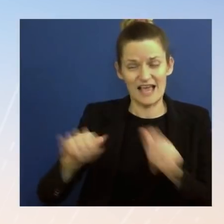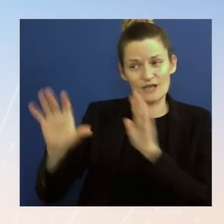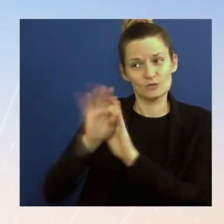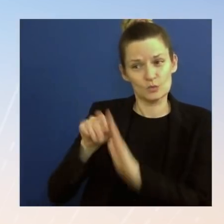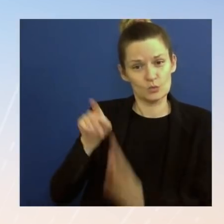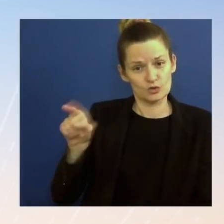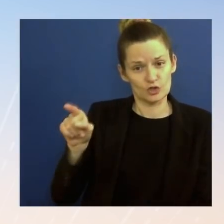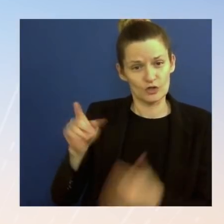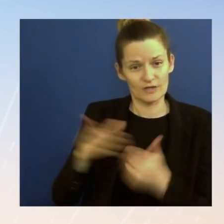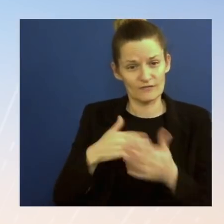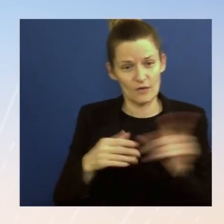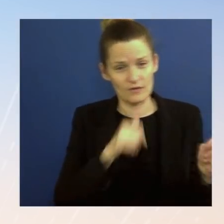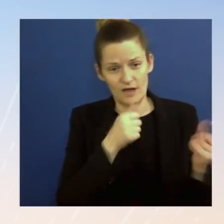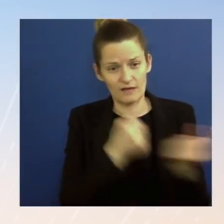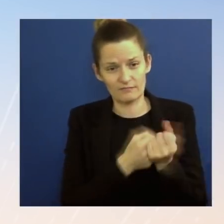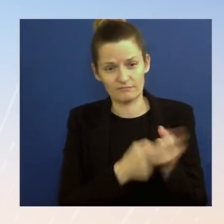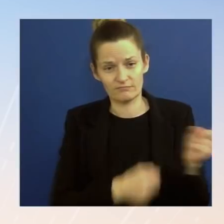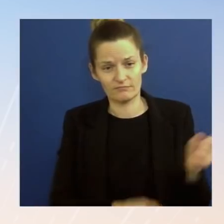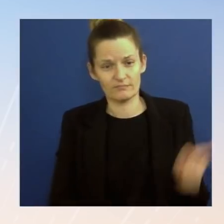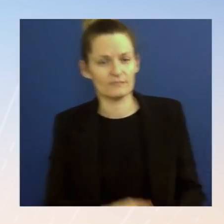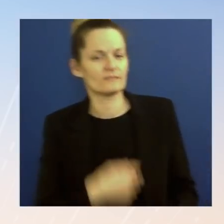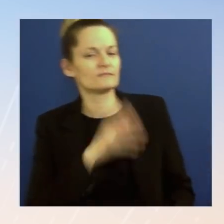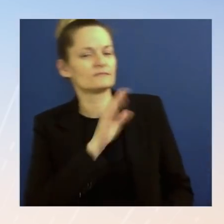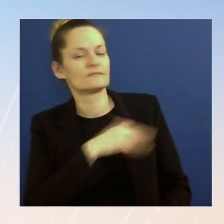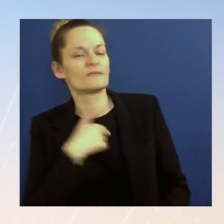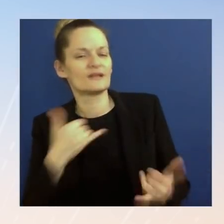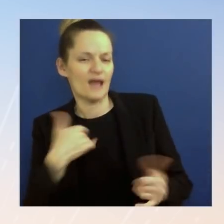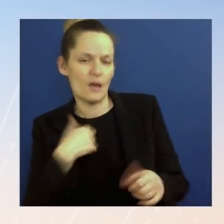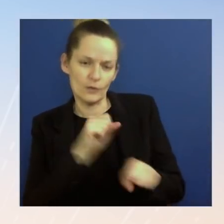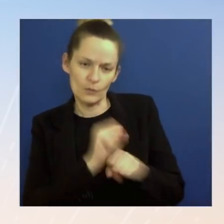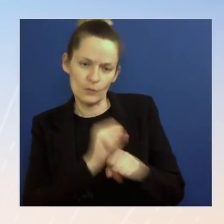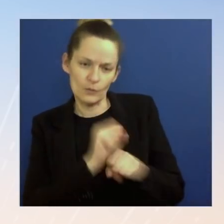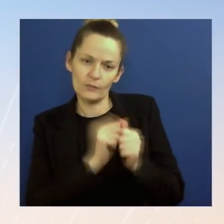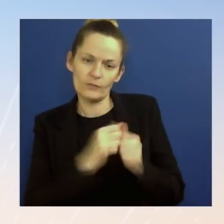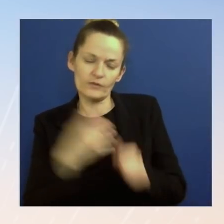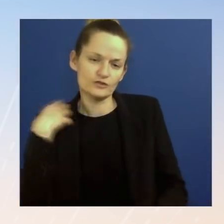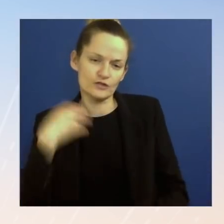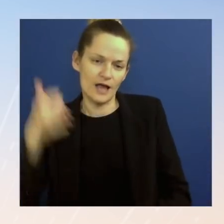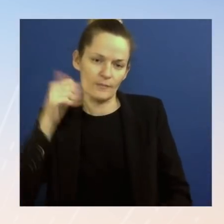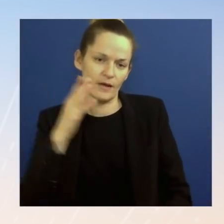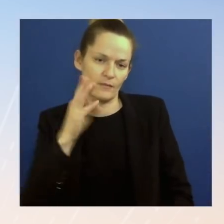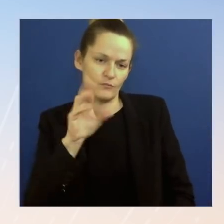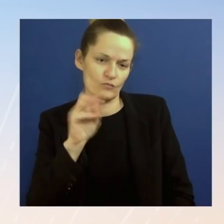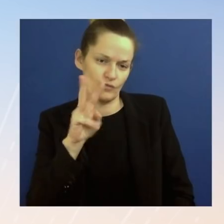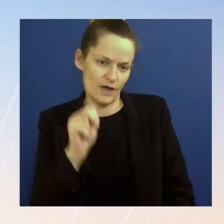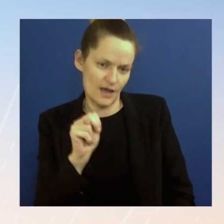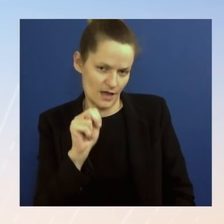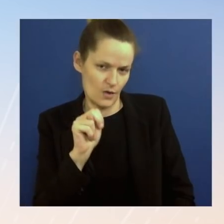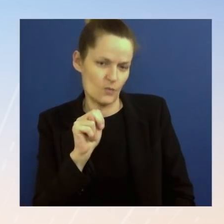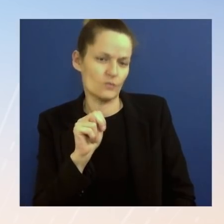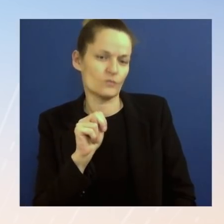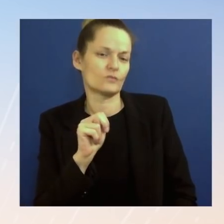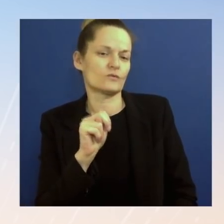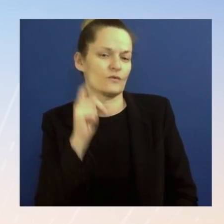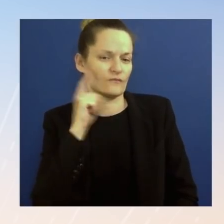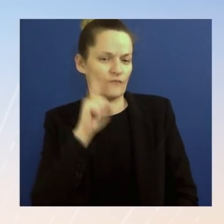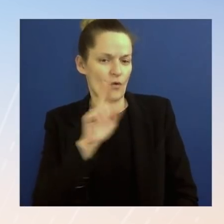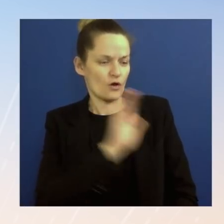But again, she is one of the most qualified individuals ever to be nominated to this position. So that's where our focus is. The Press: So you are pushing her forward still and -- Ms. Psaki: Yes. The Press: -- and believe that you can get her -- Ms. Psaki: Yes.